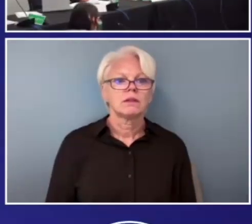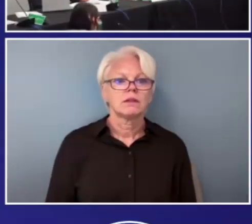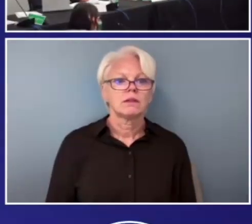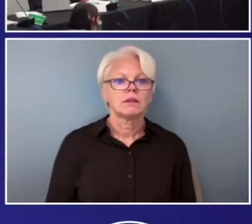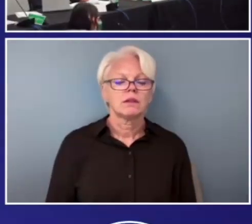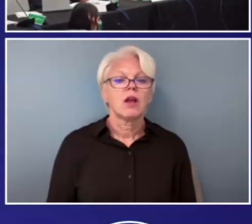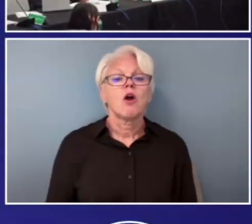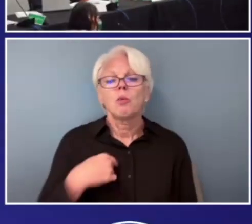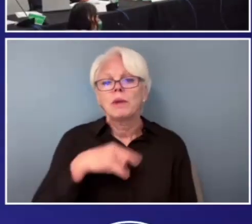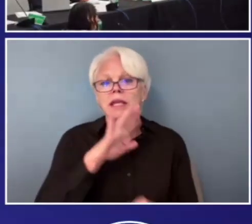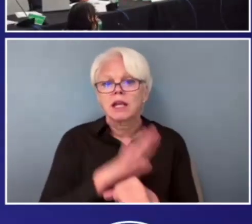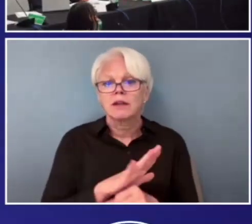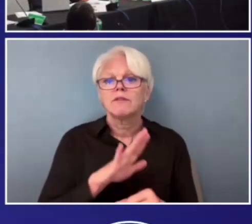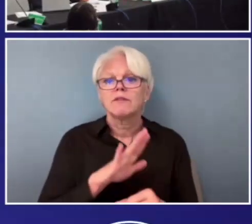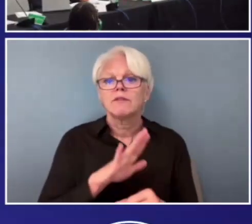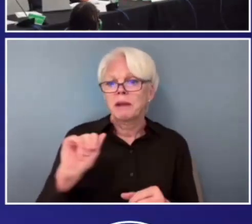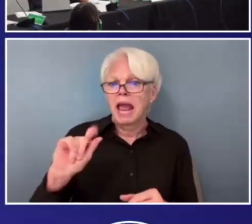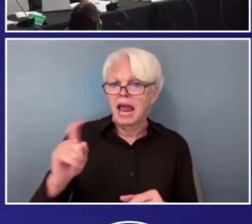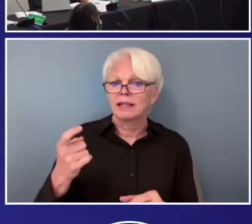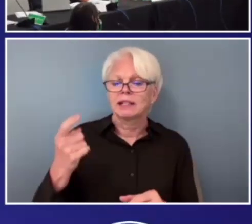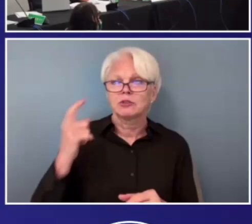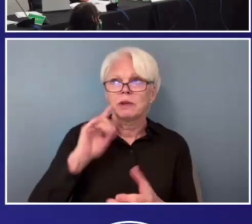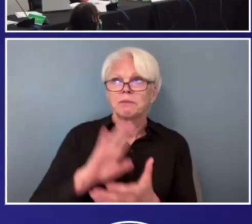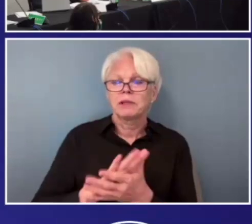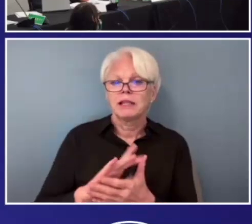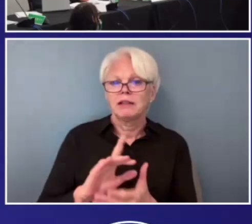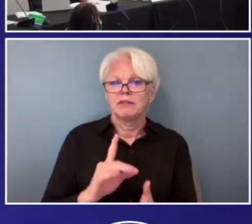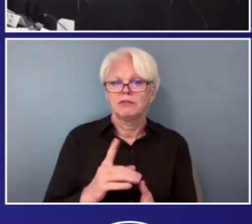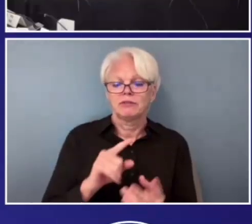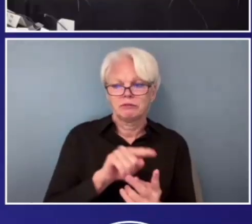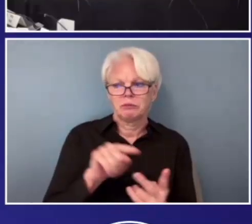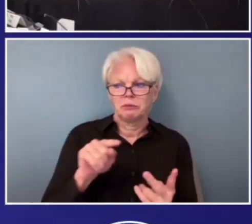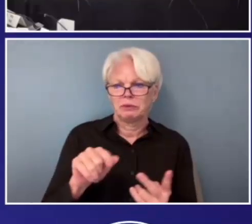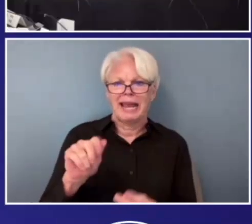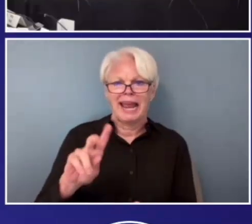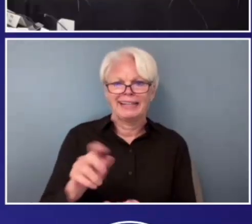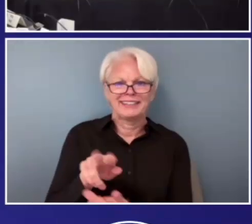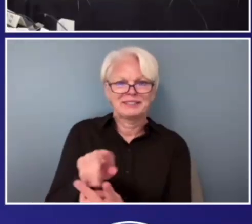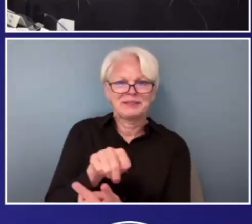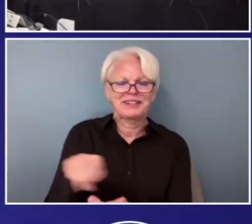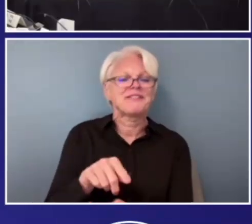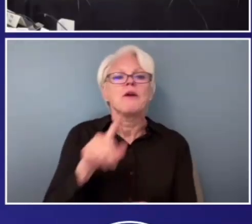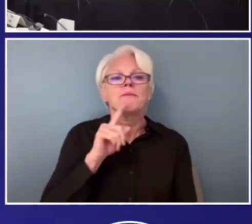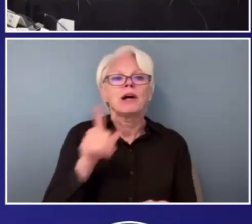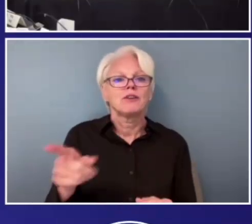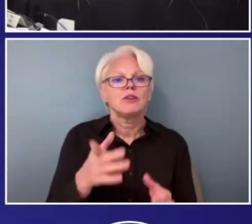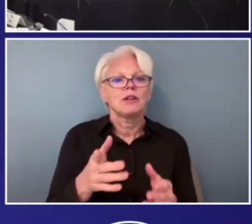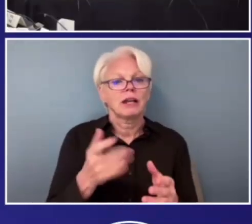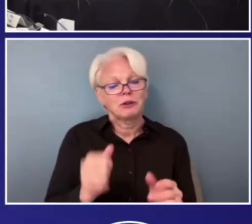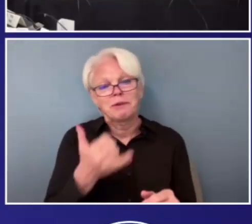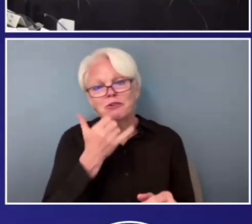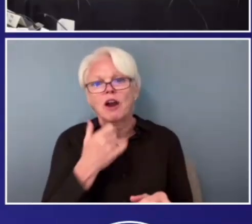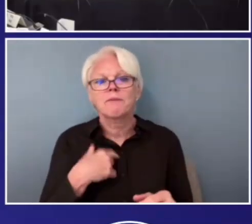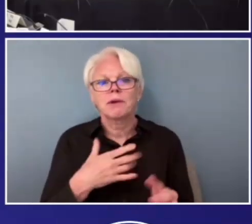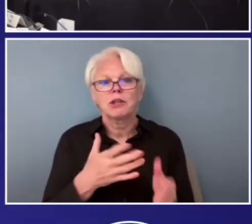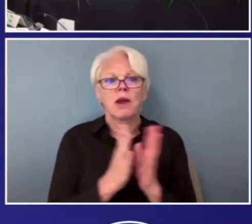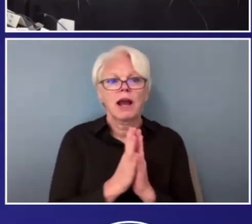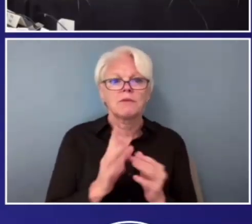we believe this is a question from one of Alex's. I could be wrong, but you questioned the, the cross-reference to (d)(1) Romanette